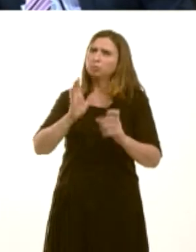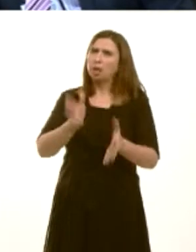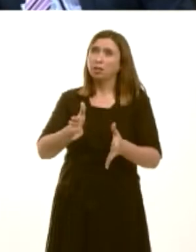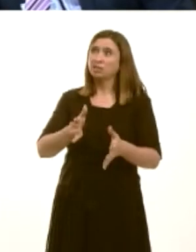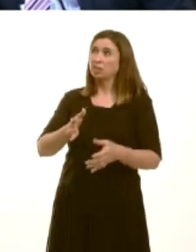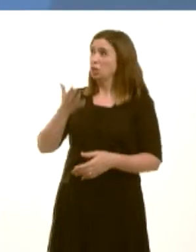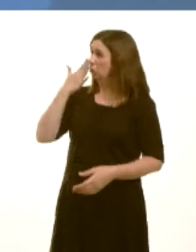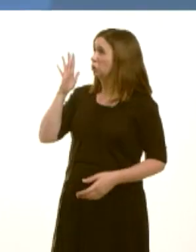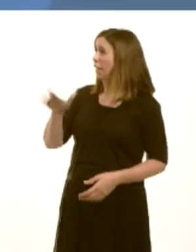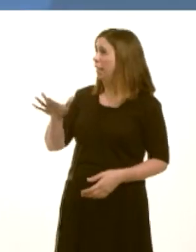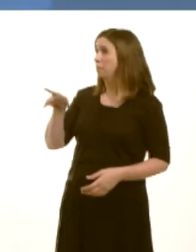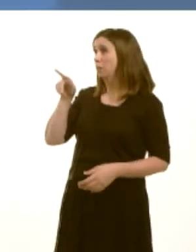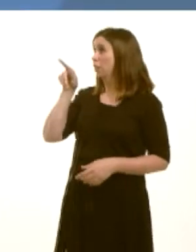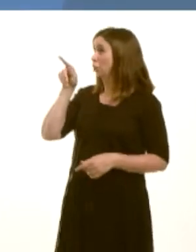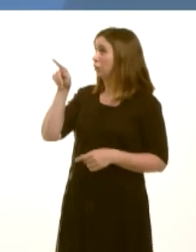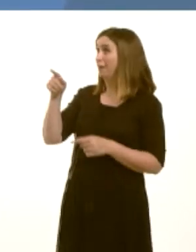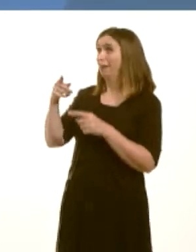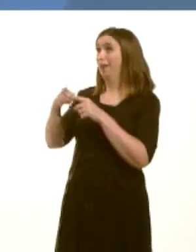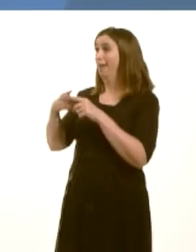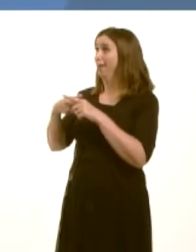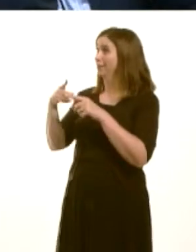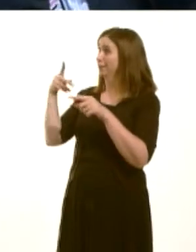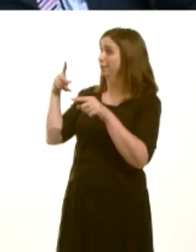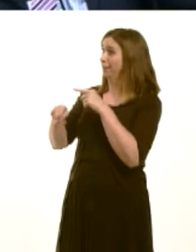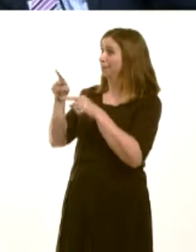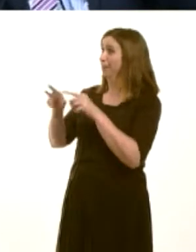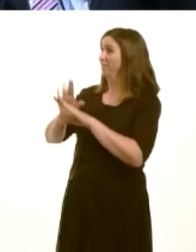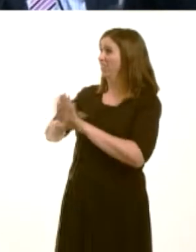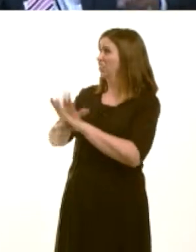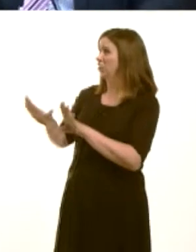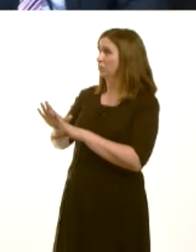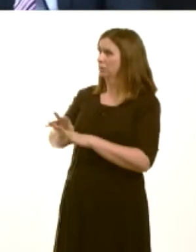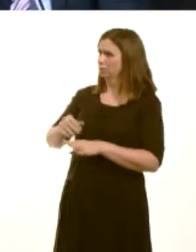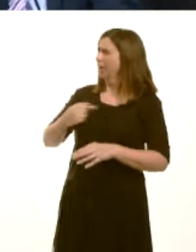place in Wales to all those over 60 and those who are disabled, at a level of generosity